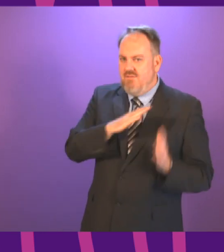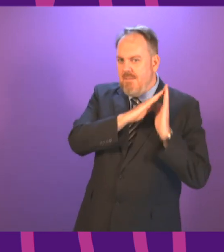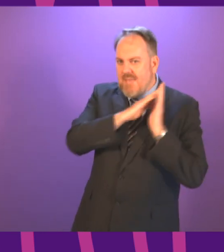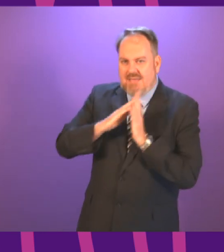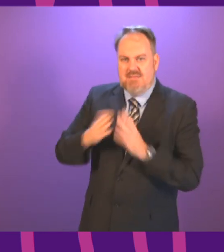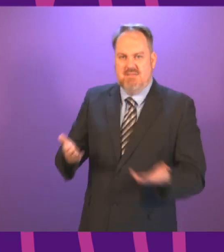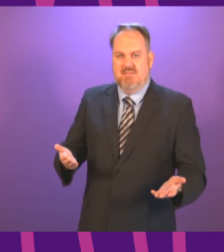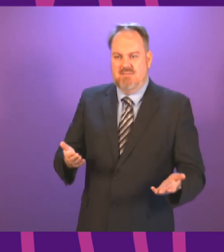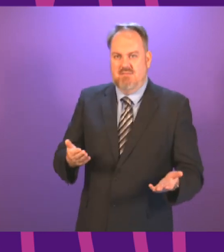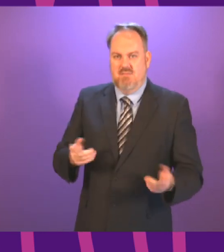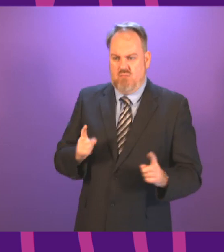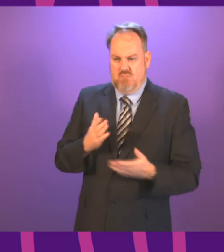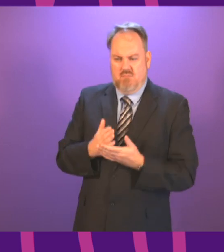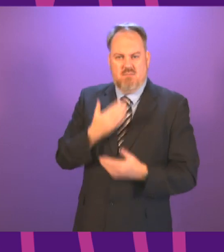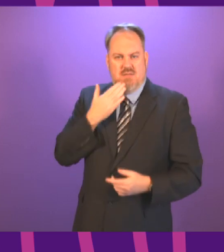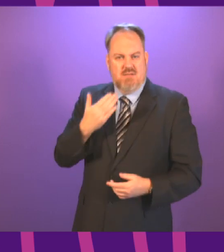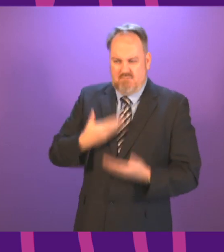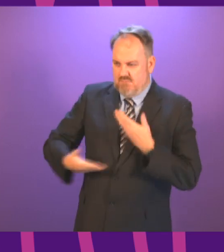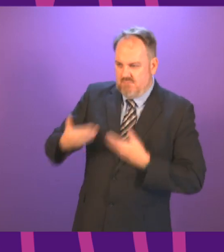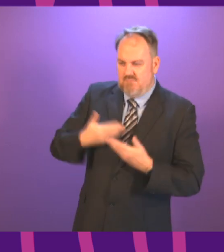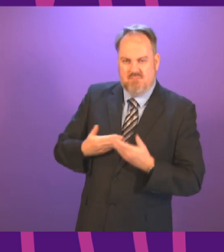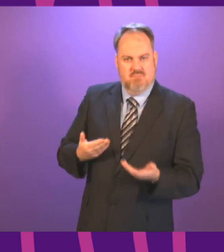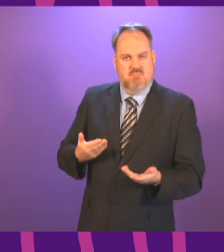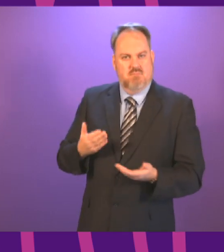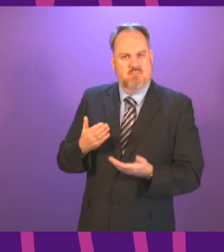only the presidents of the royal colleges who have joint concerns; this week we have